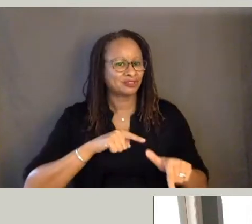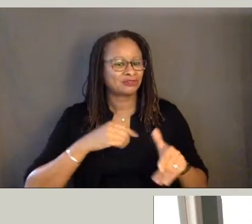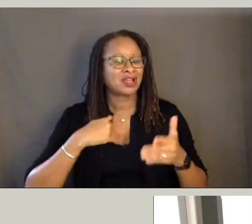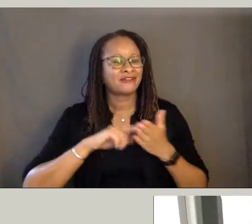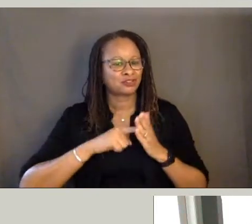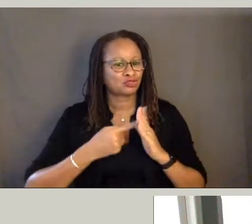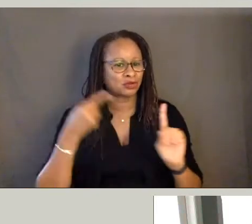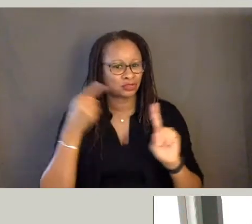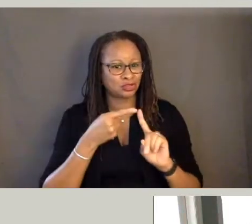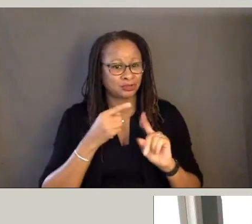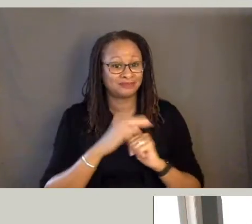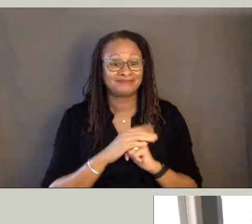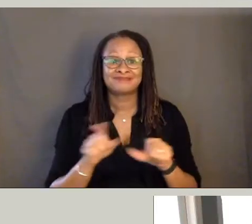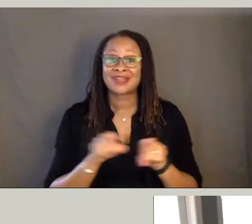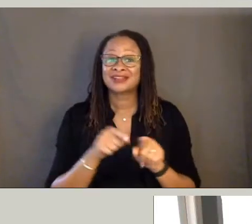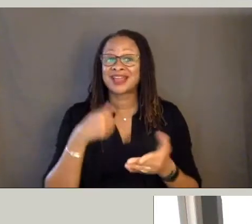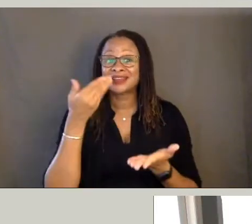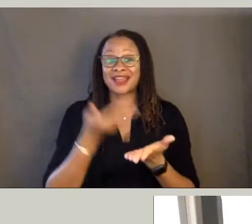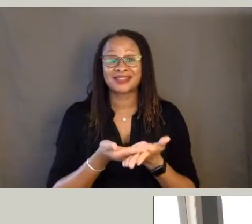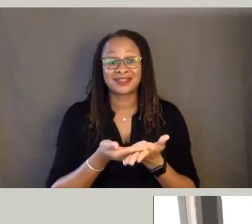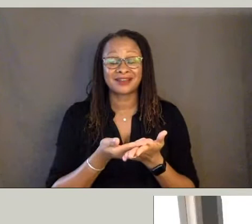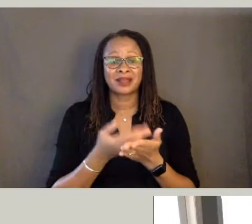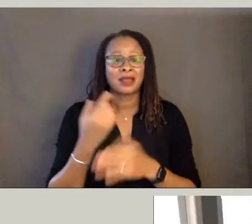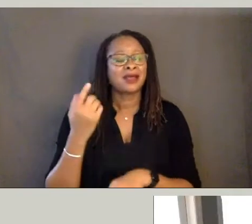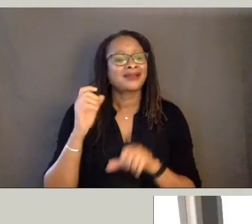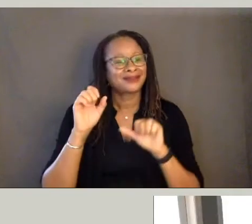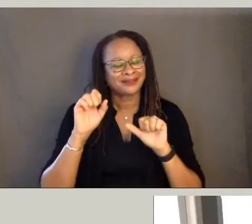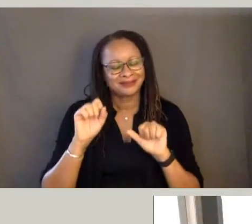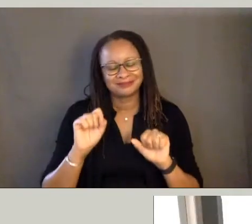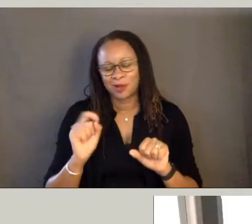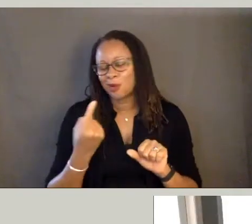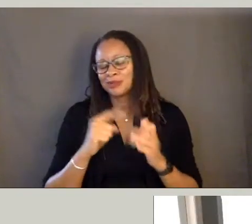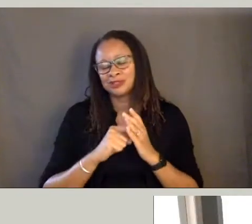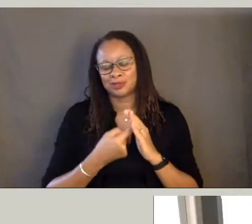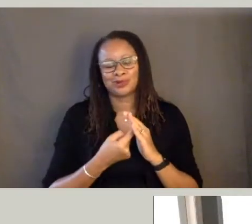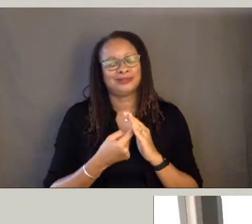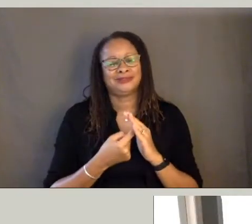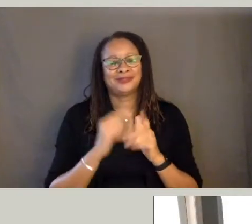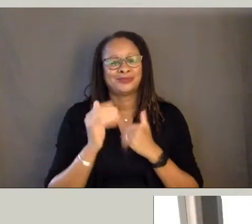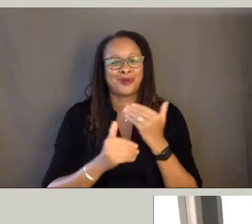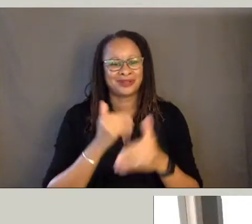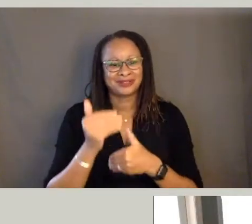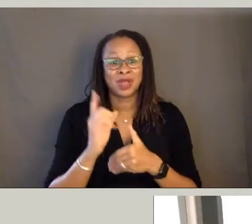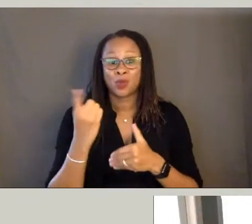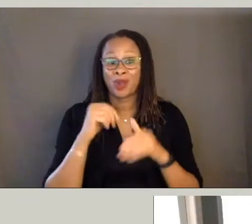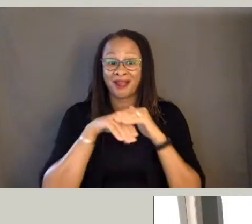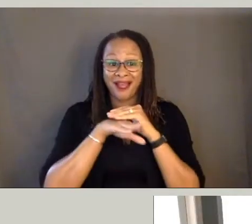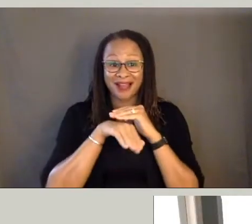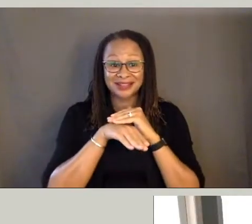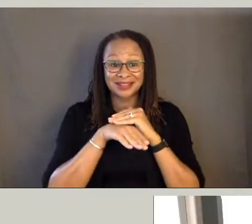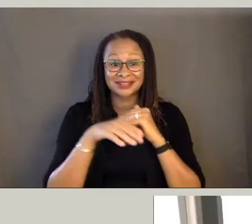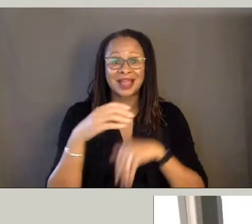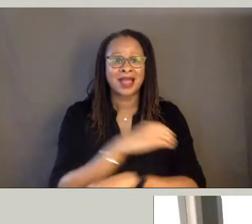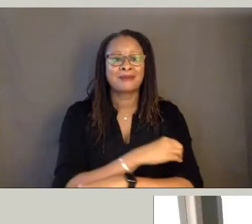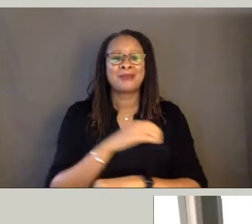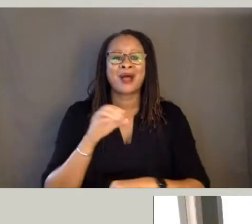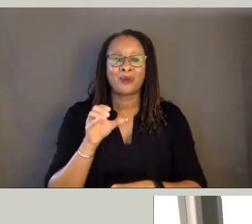and getting there can only be done within a process in which access and power are challenged